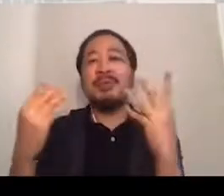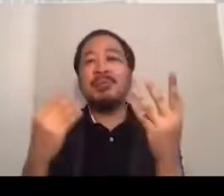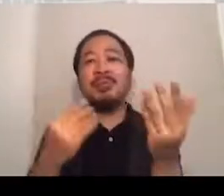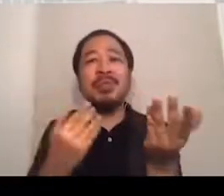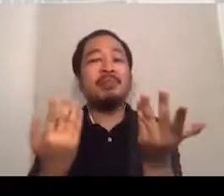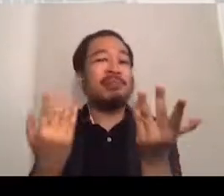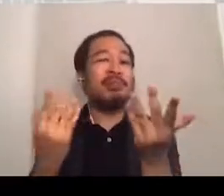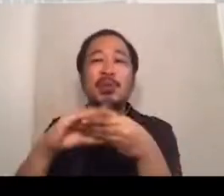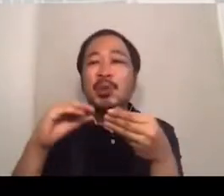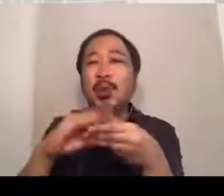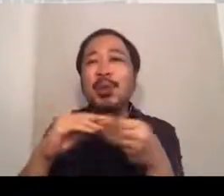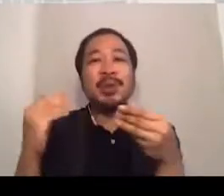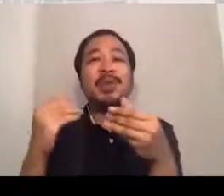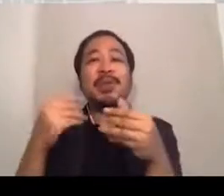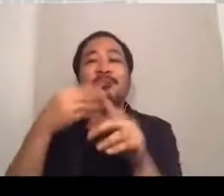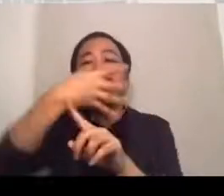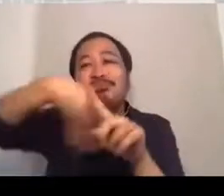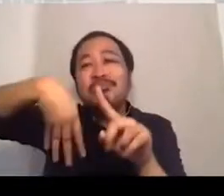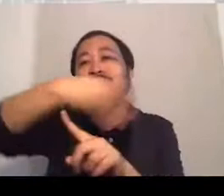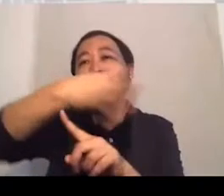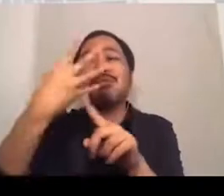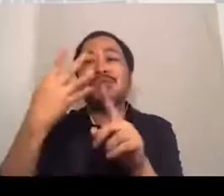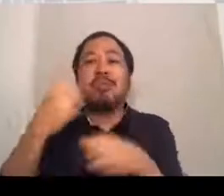and sorry for those technical difficulties, but it happens.